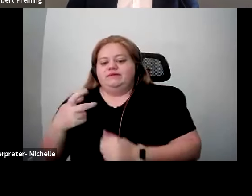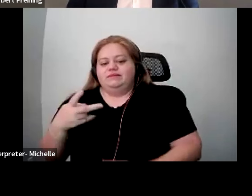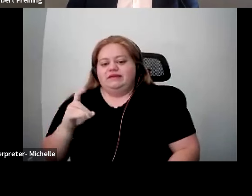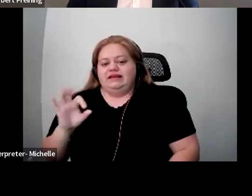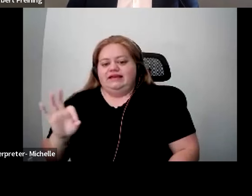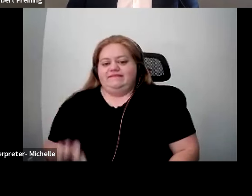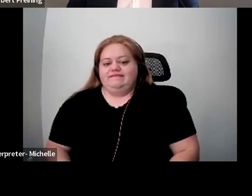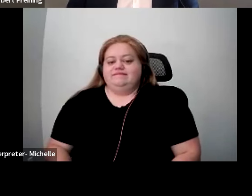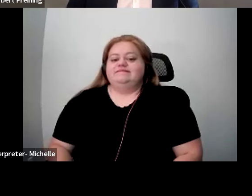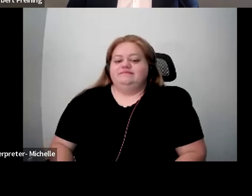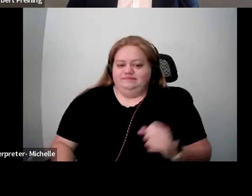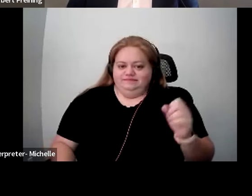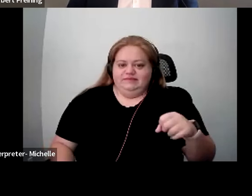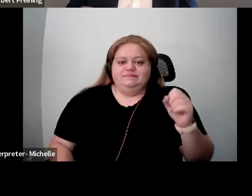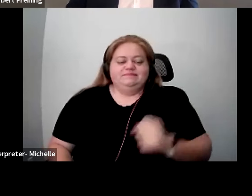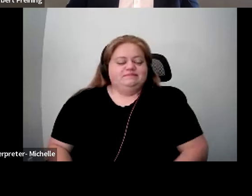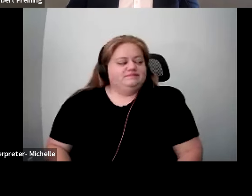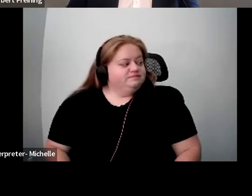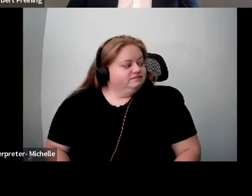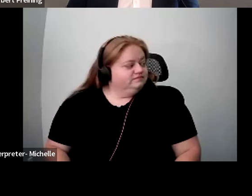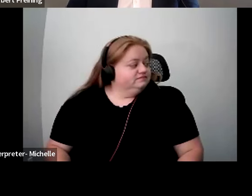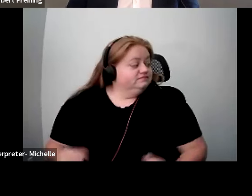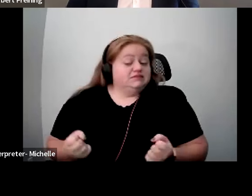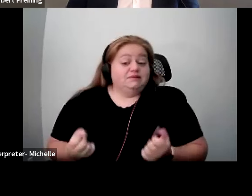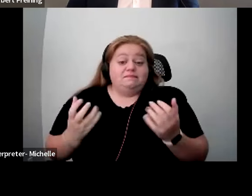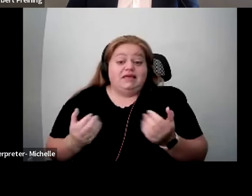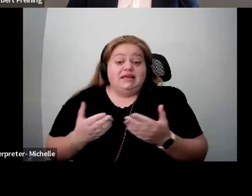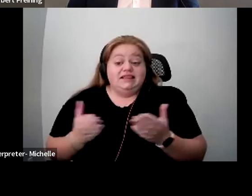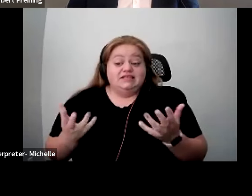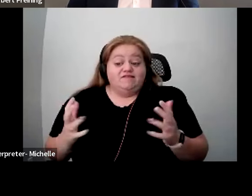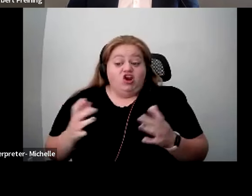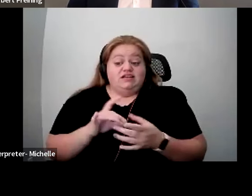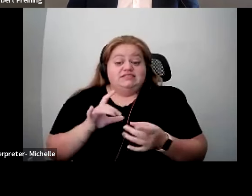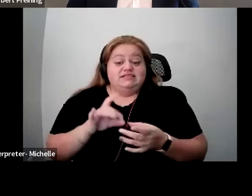Yeah, so many things have been said already of PDF. And all of them are true.